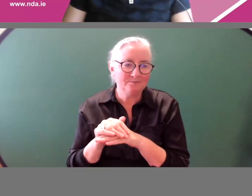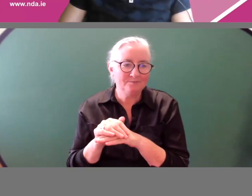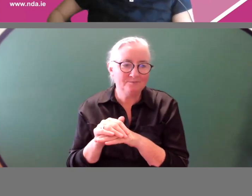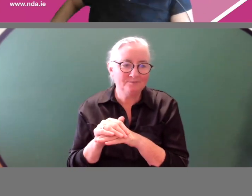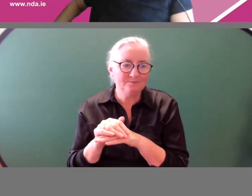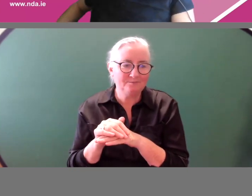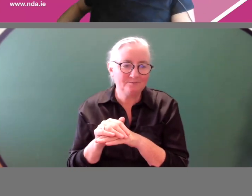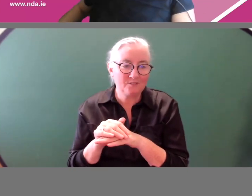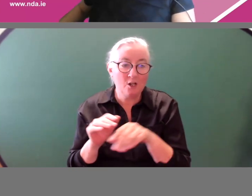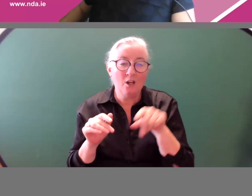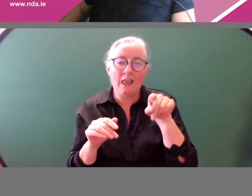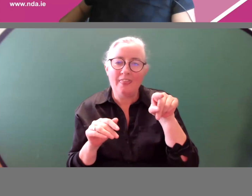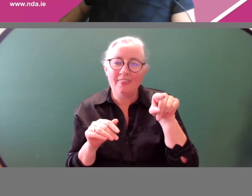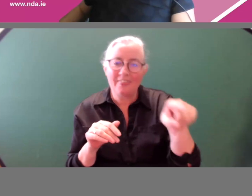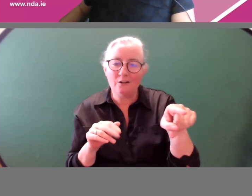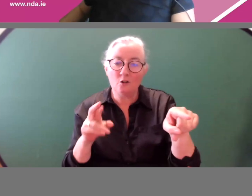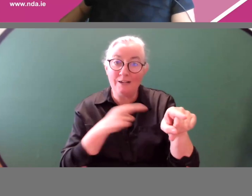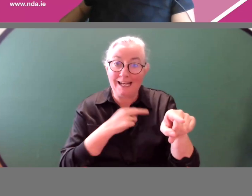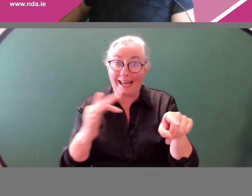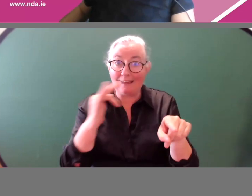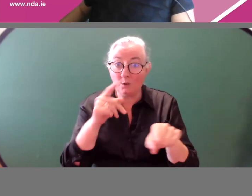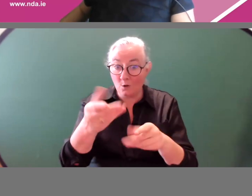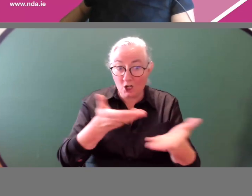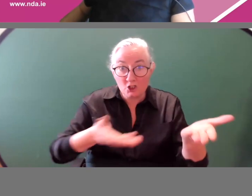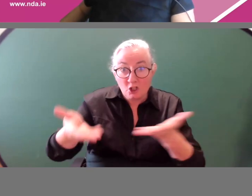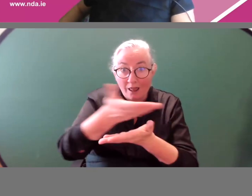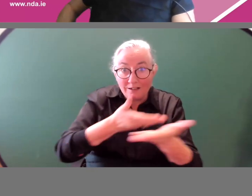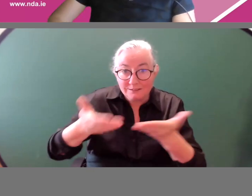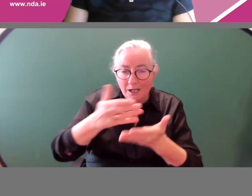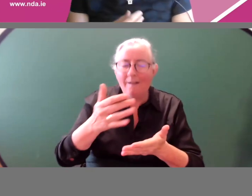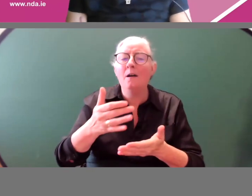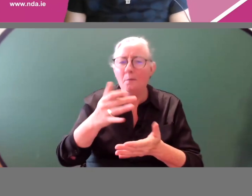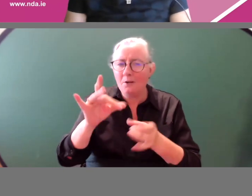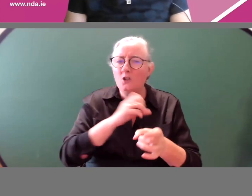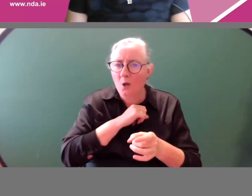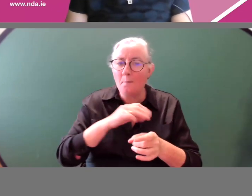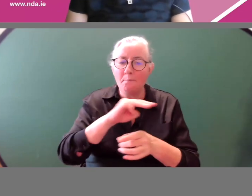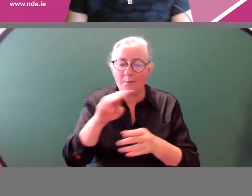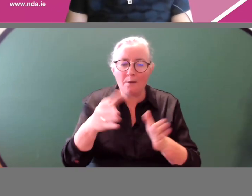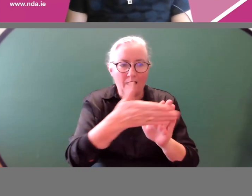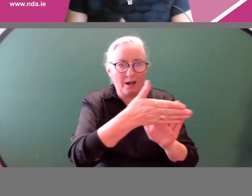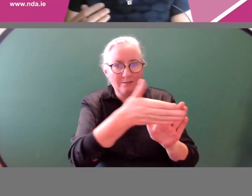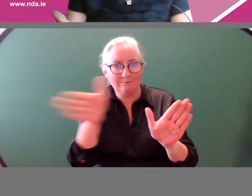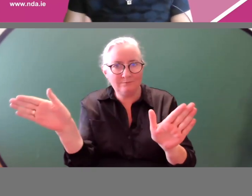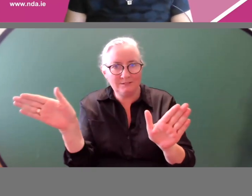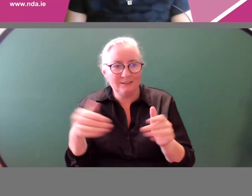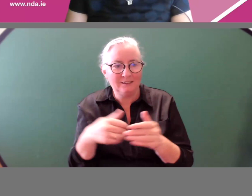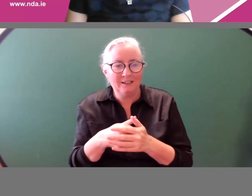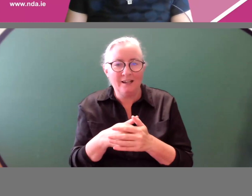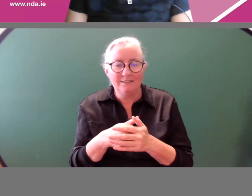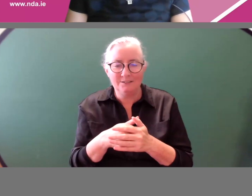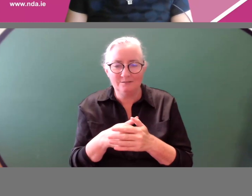So if you are consulting with people make sure you get people on the tails of that distribution